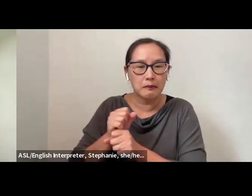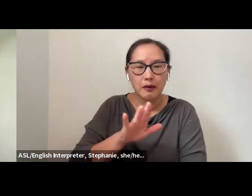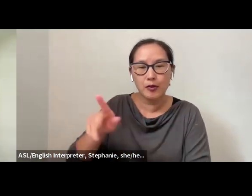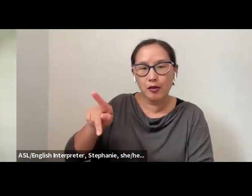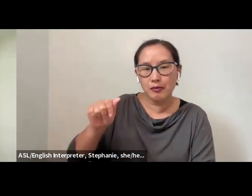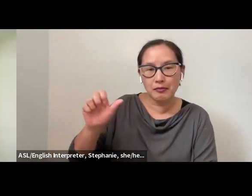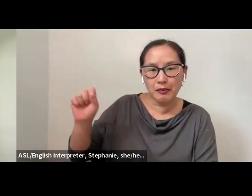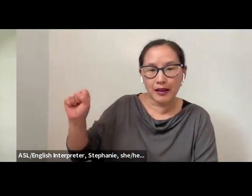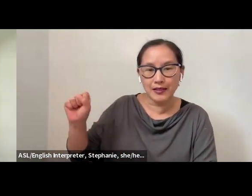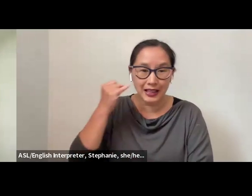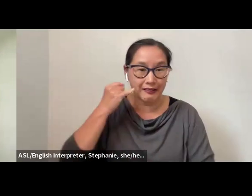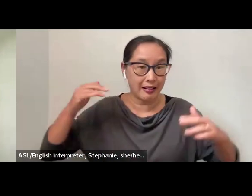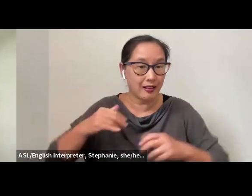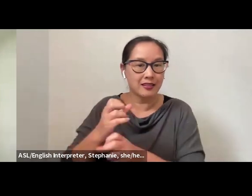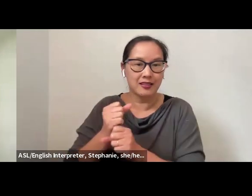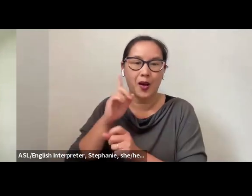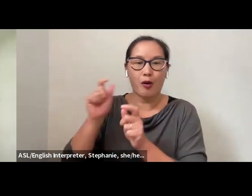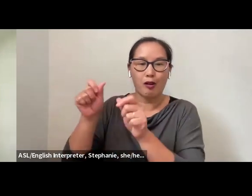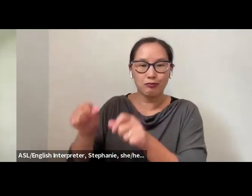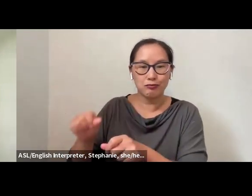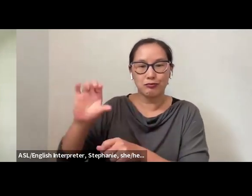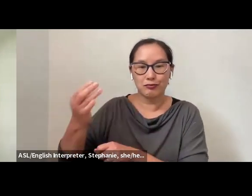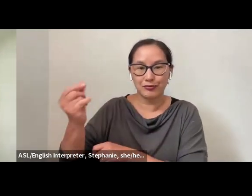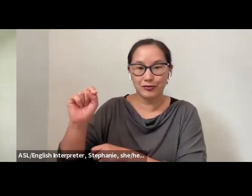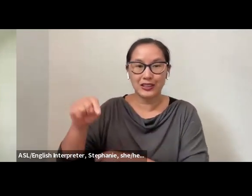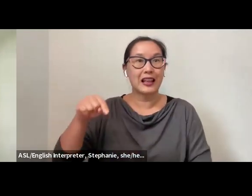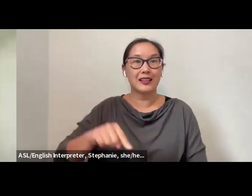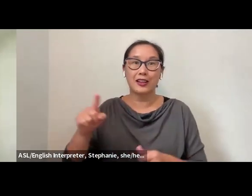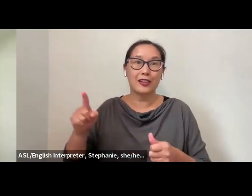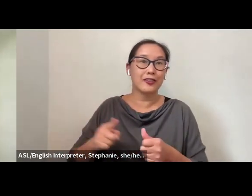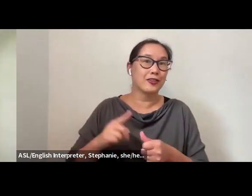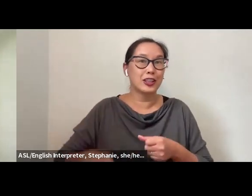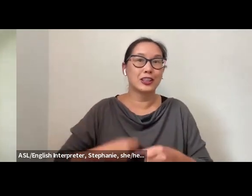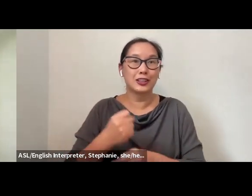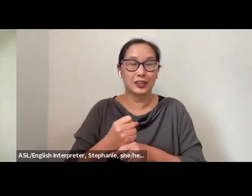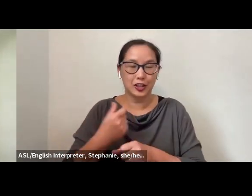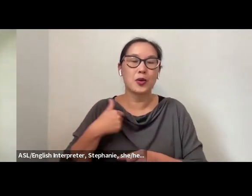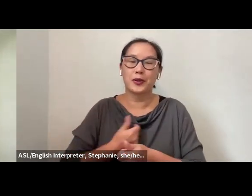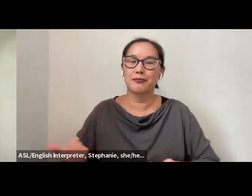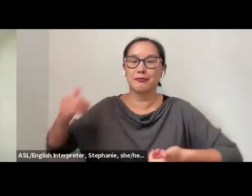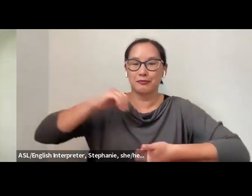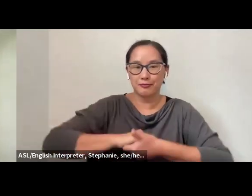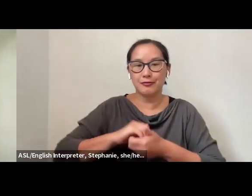And this year actually marks the first year that we are collaborating with the San Francisco Disability Cultural Center,